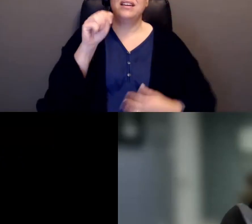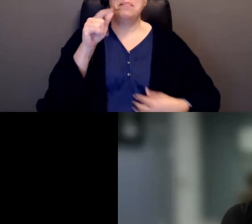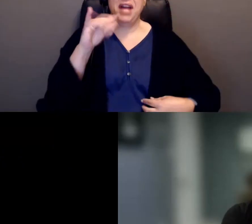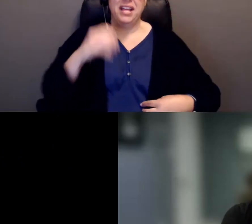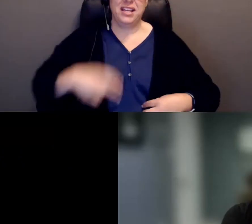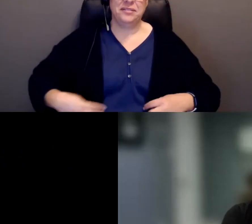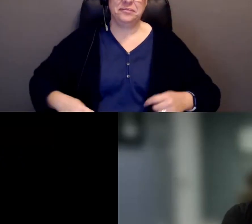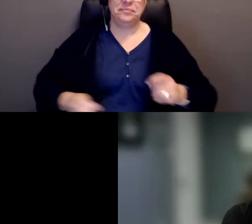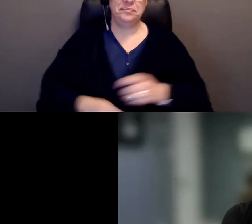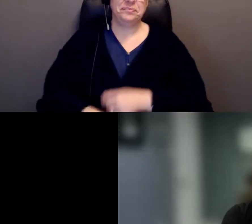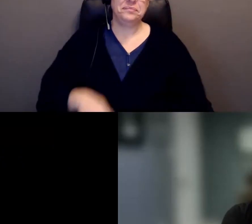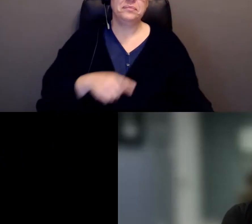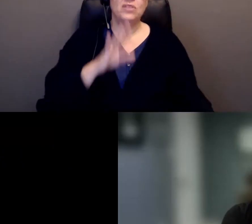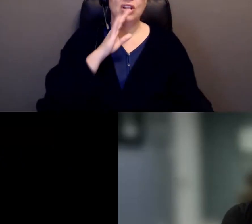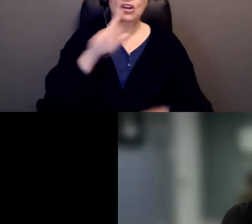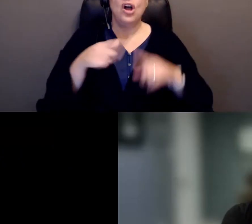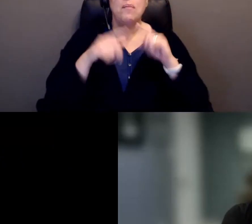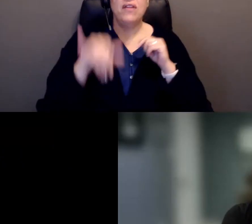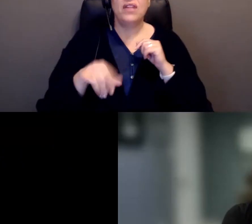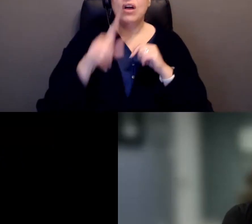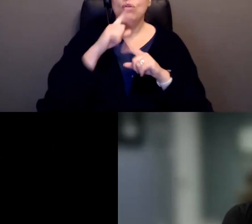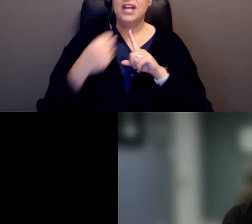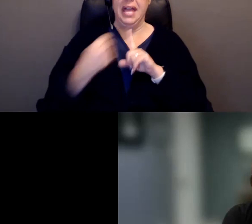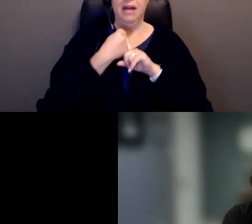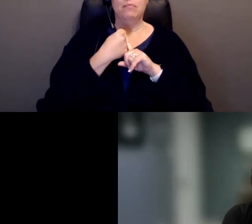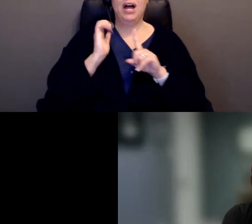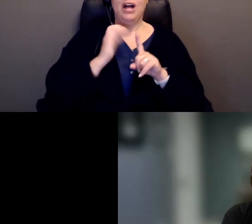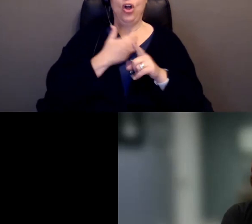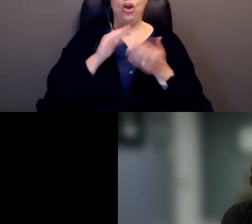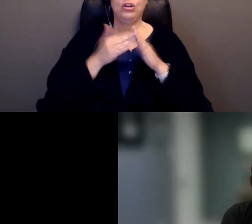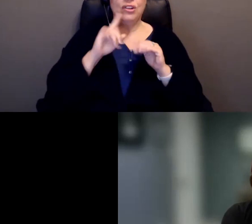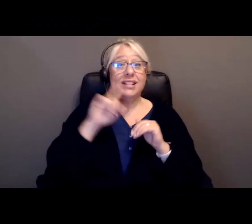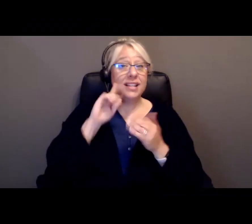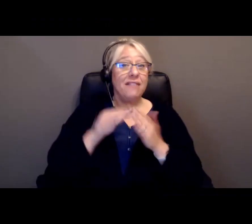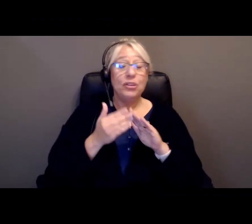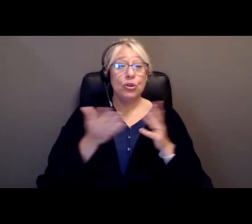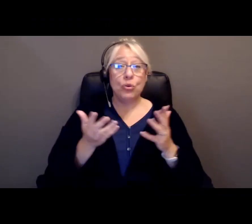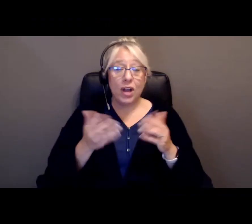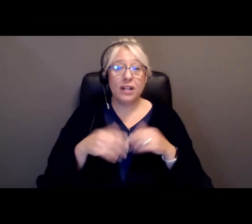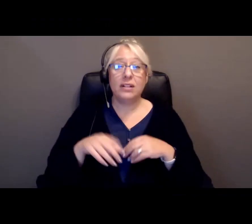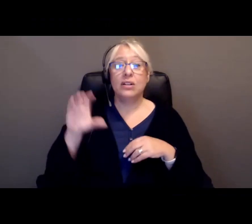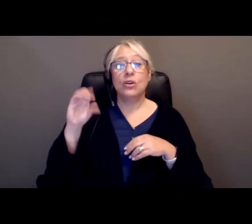talking about this, what really impacted our community, the Deaf community, was in COVID when